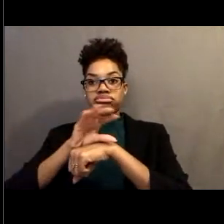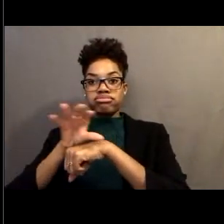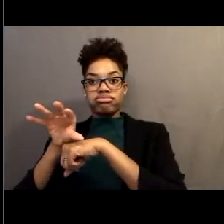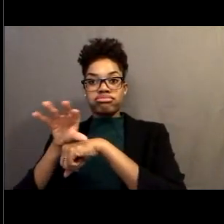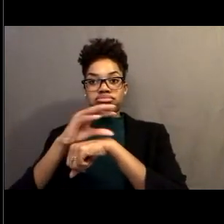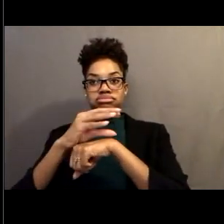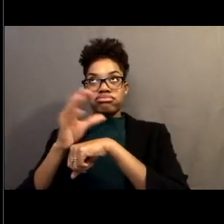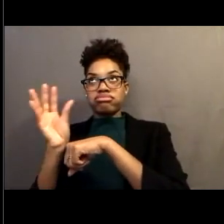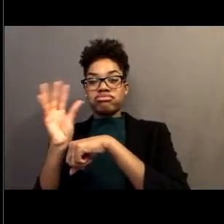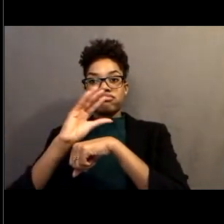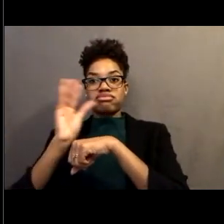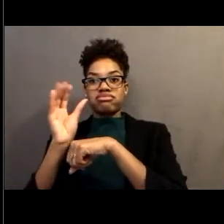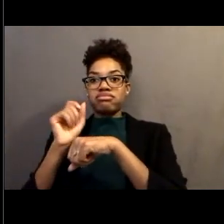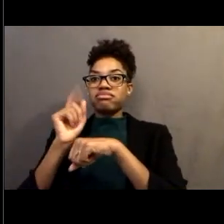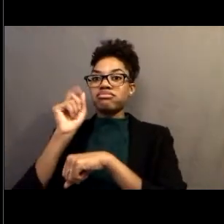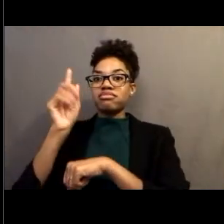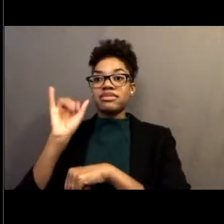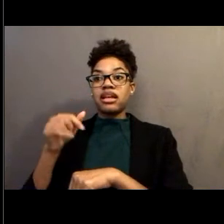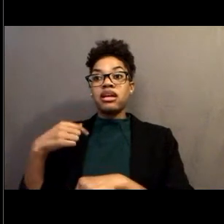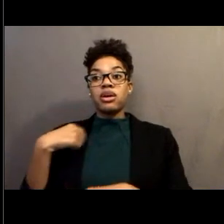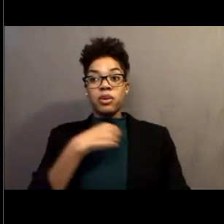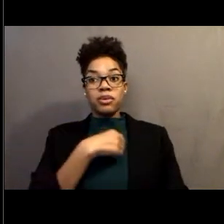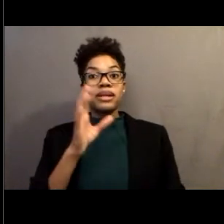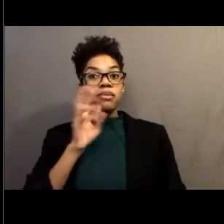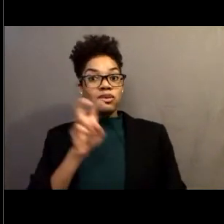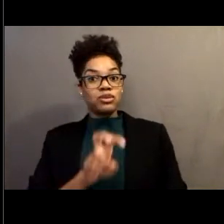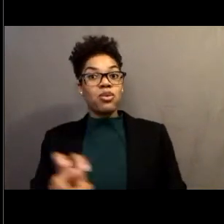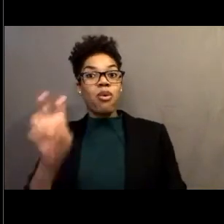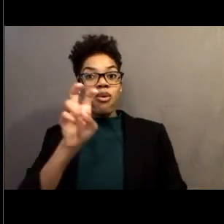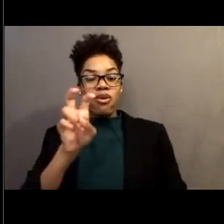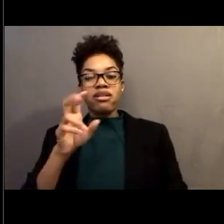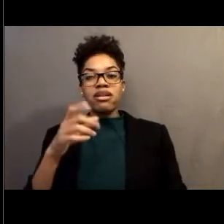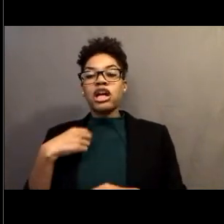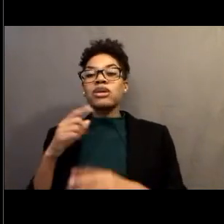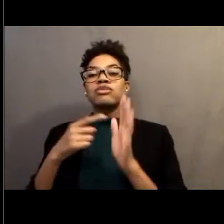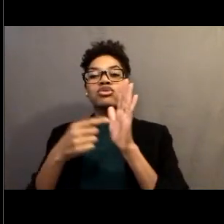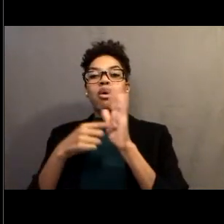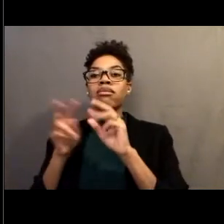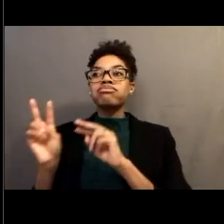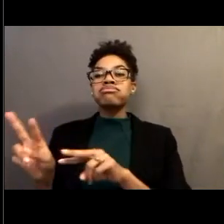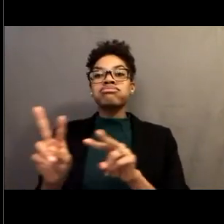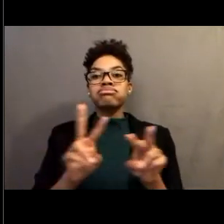We are going to be touring that in a future webinar, in March with some of the folks that work there.